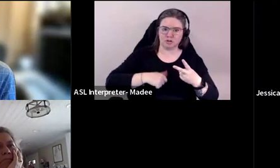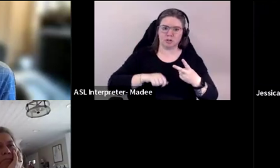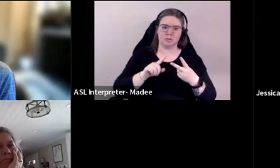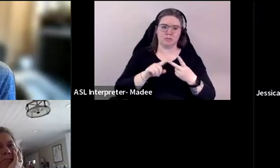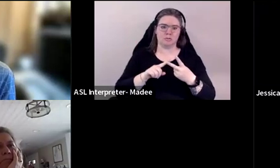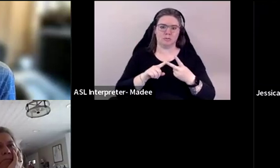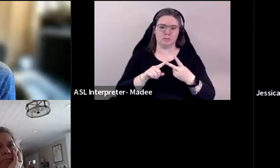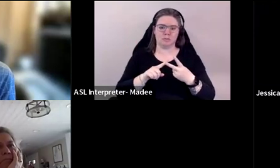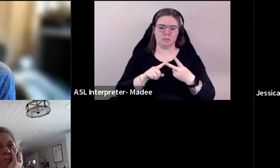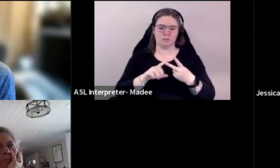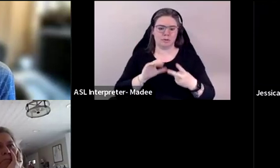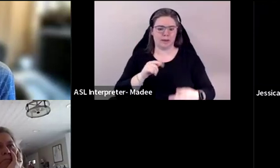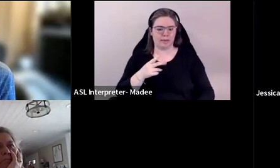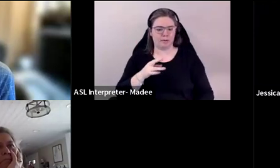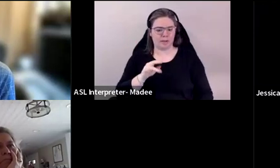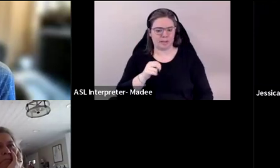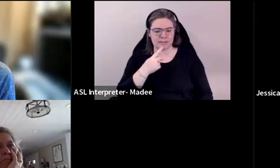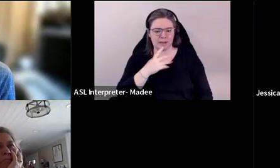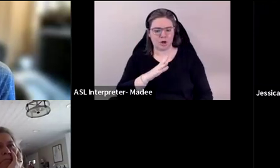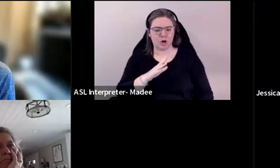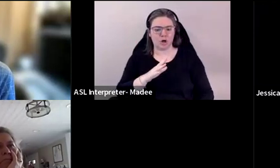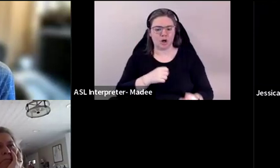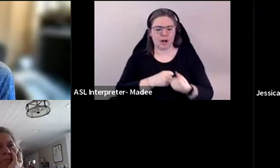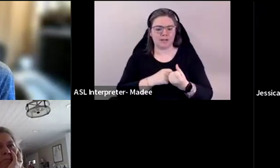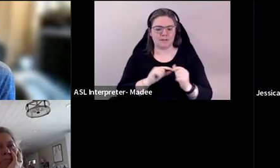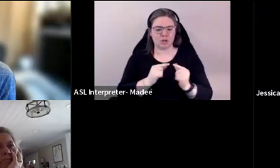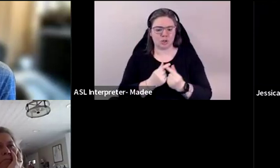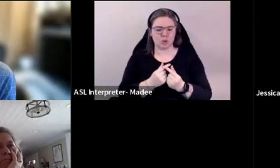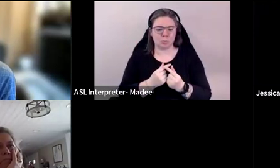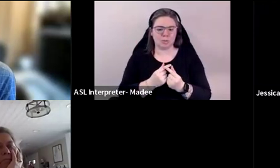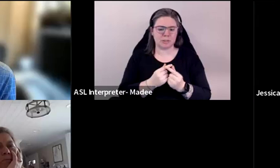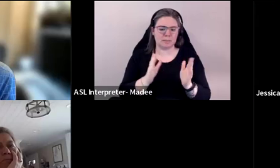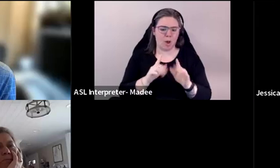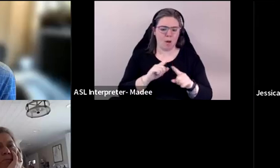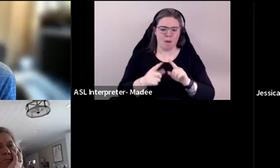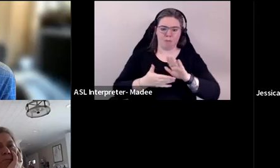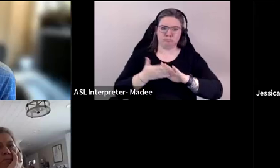Don Dew: Catherine says her advocacy group is more thriving, has been advocates in some more seasons.